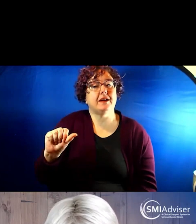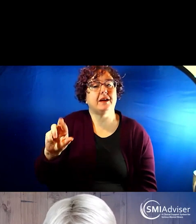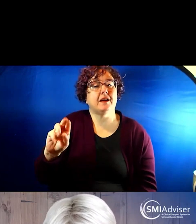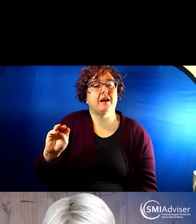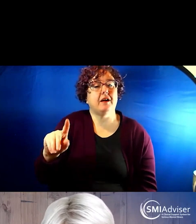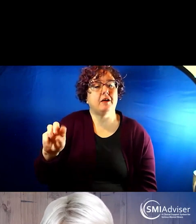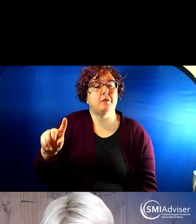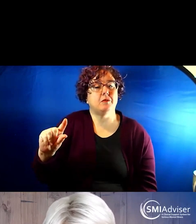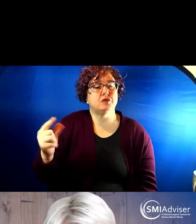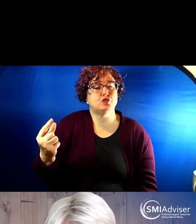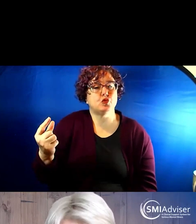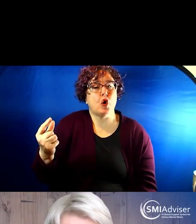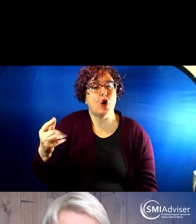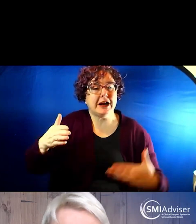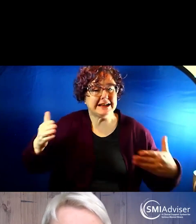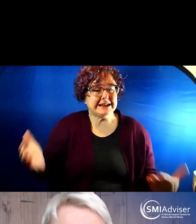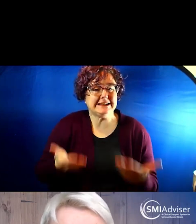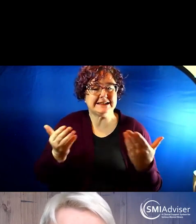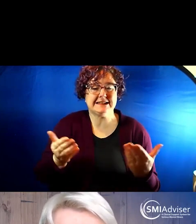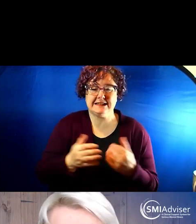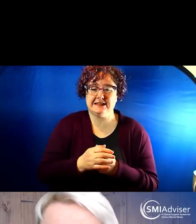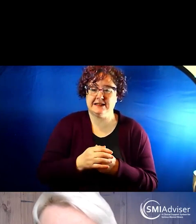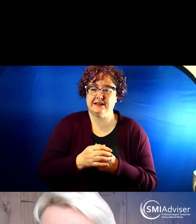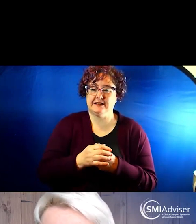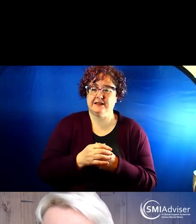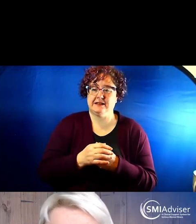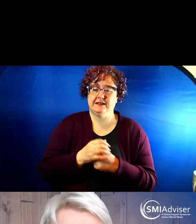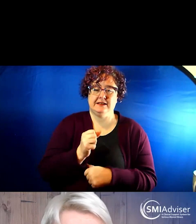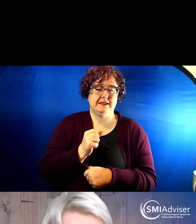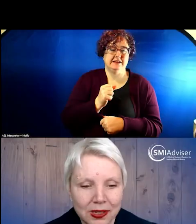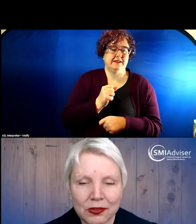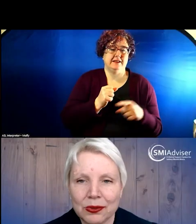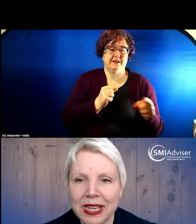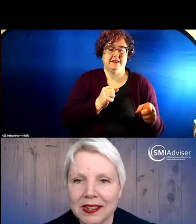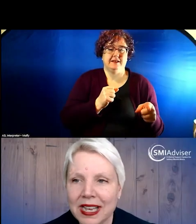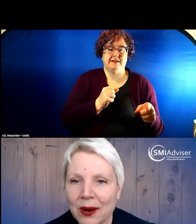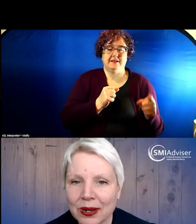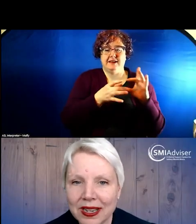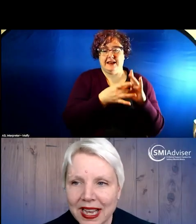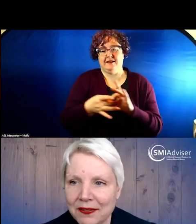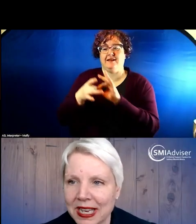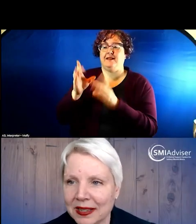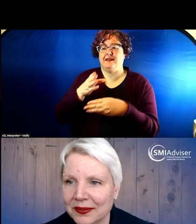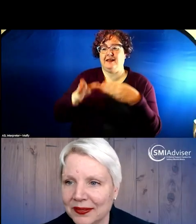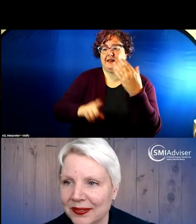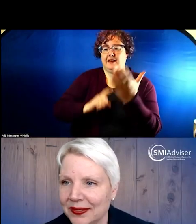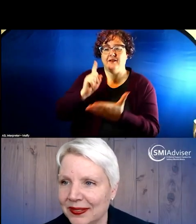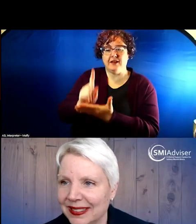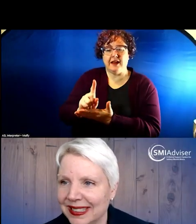OR OLD FRIEND AND SOME STRONG TALK TO PULL US THROUGH THE HOUR. HEY, VIC.